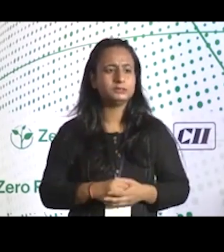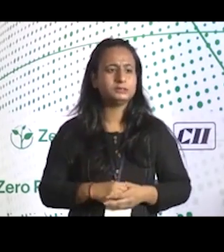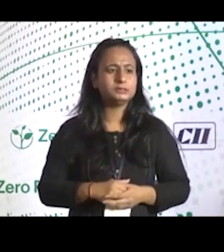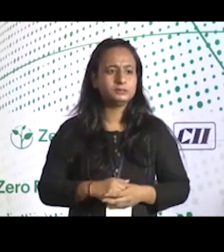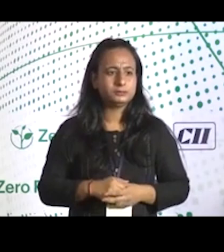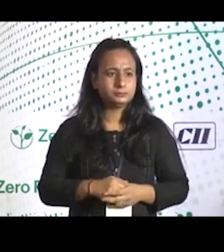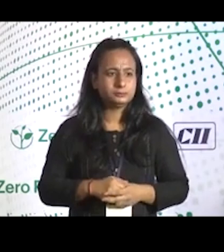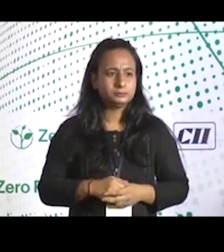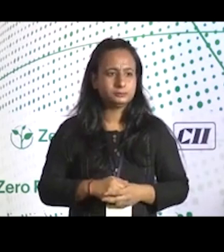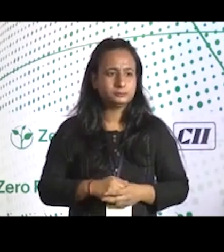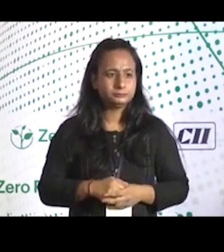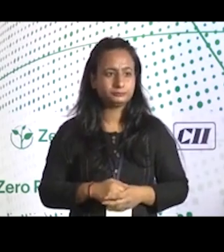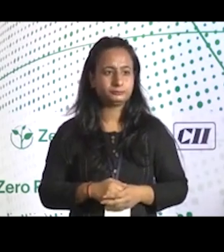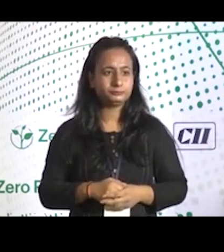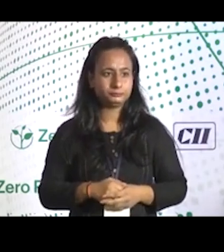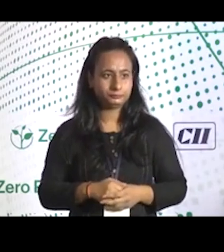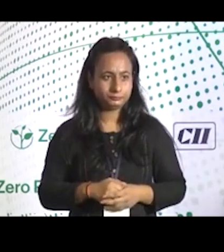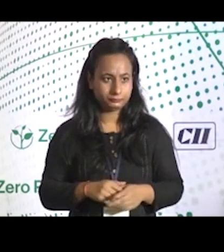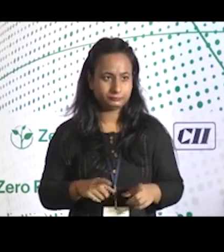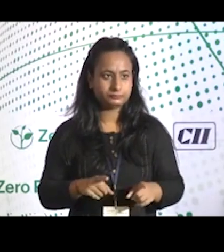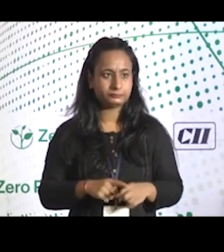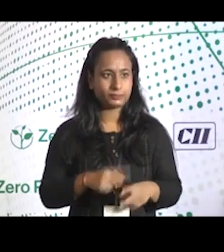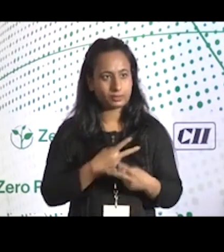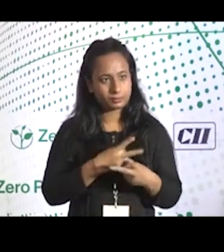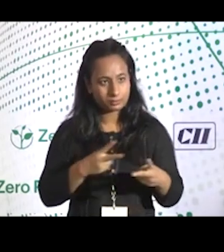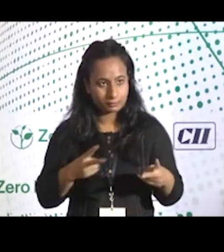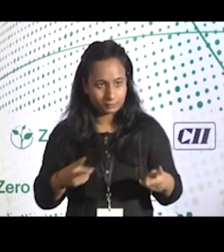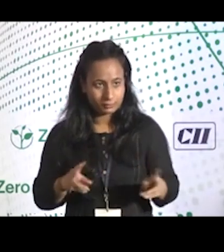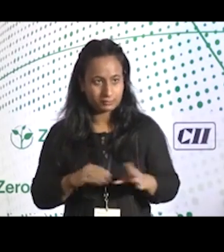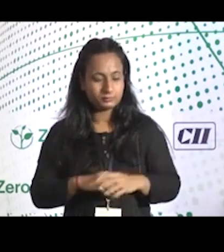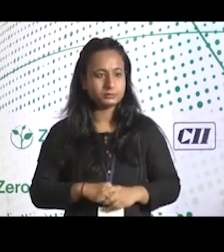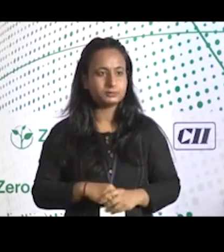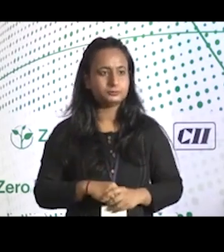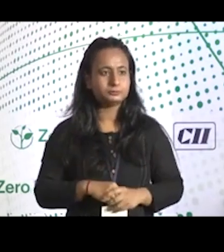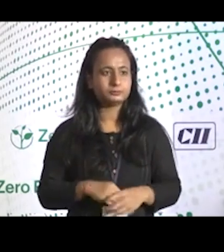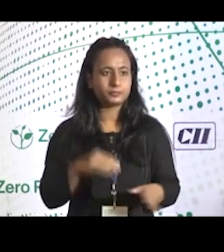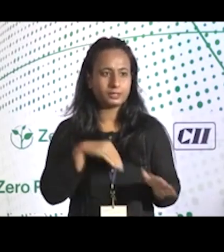looking at better medical forces that are required to sit in the DRC.